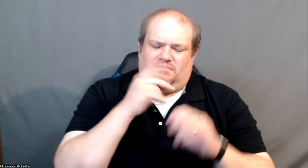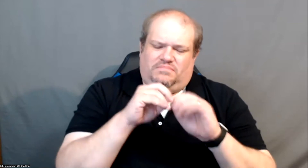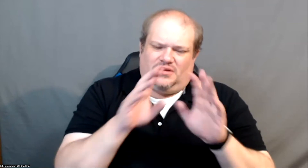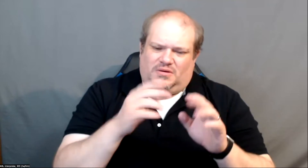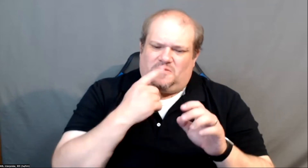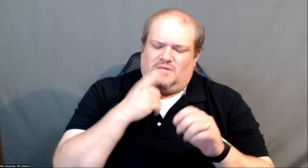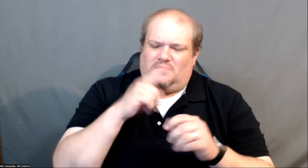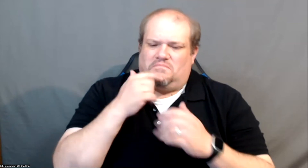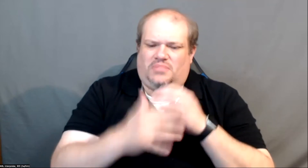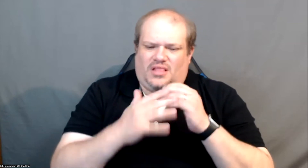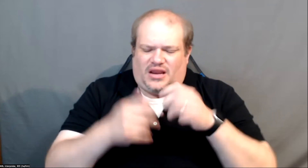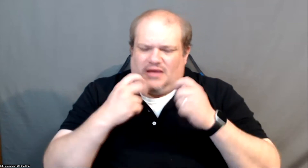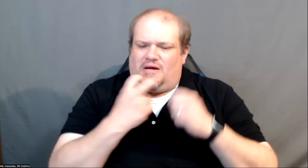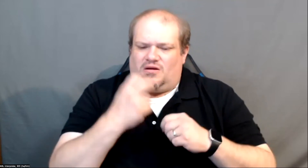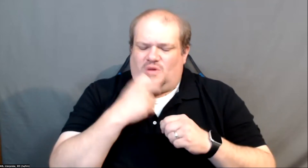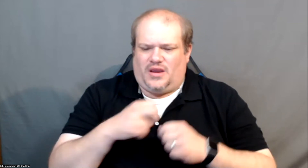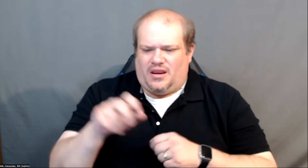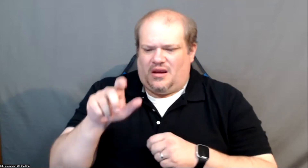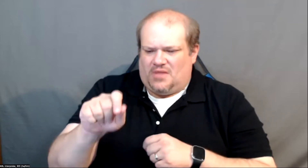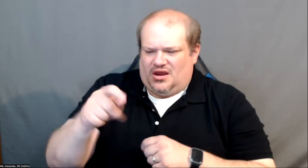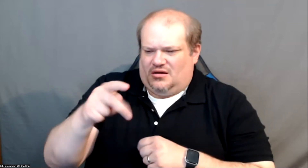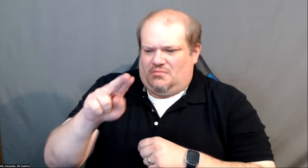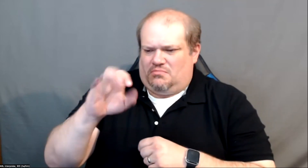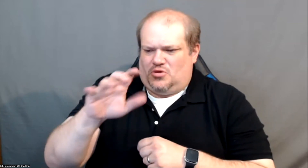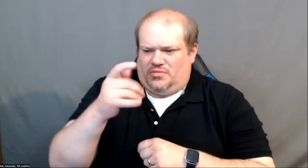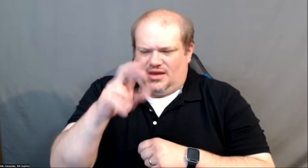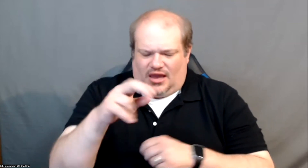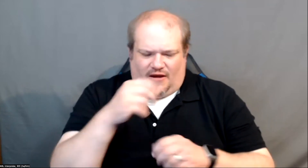a pinch of his pubic hair acrylic nails compete with